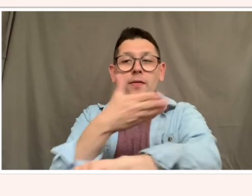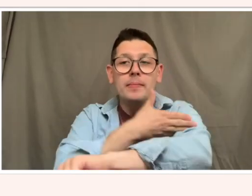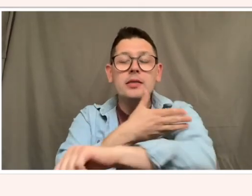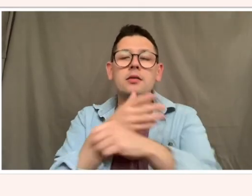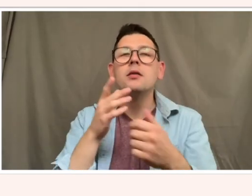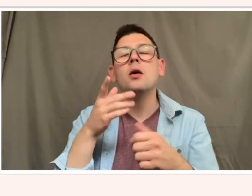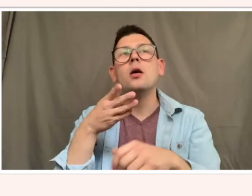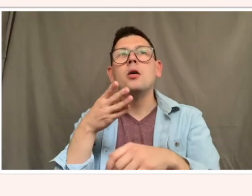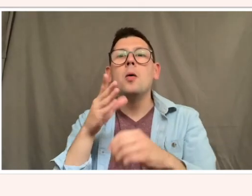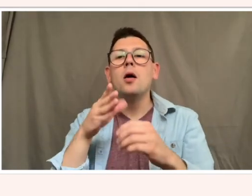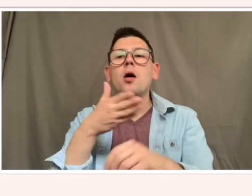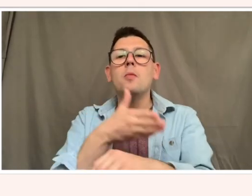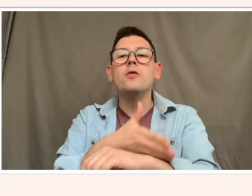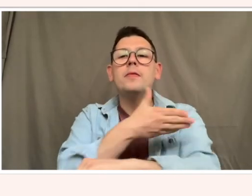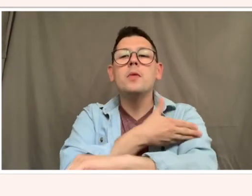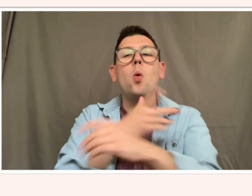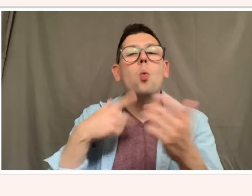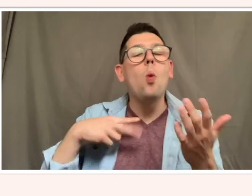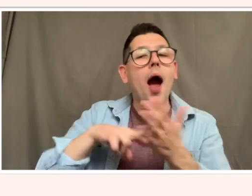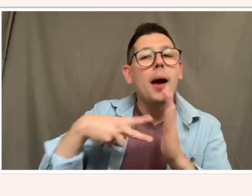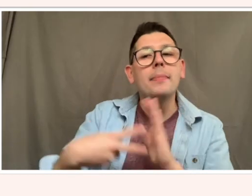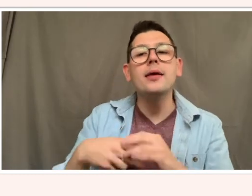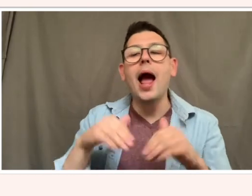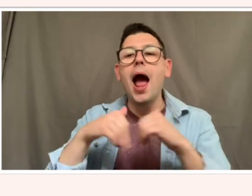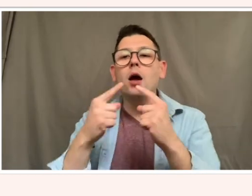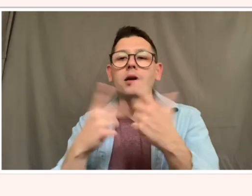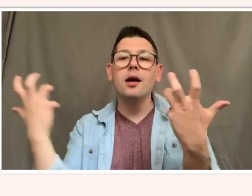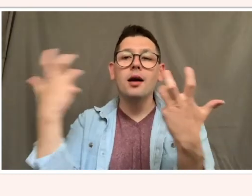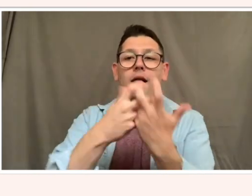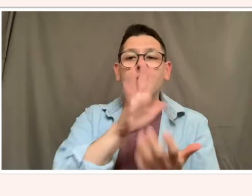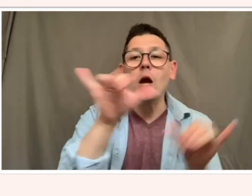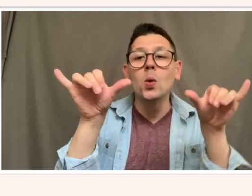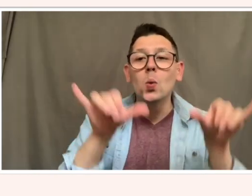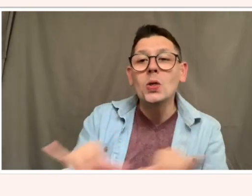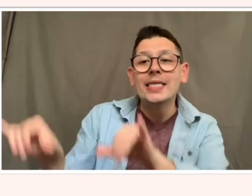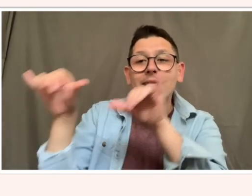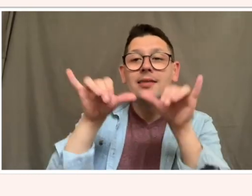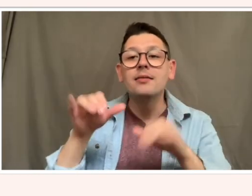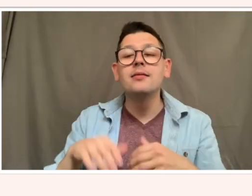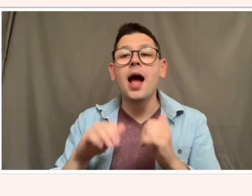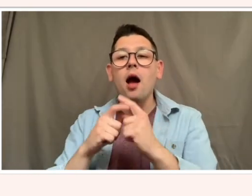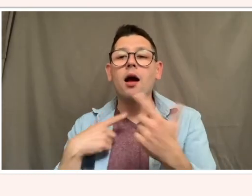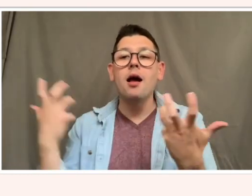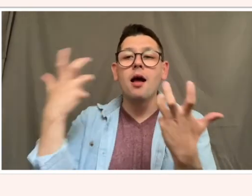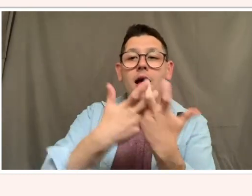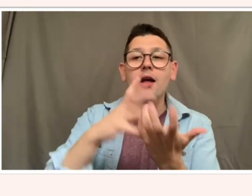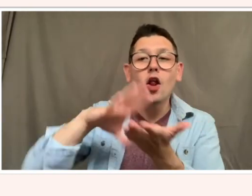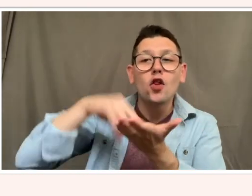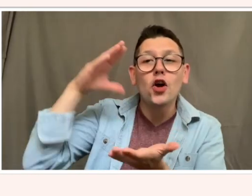the parent, that we can support identity development in the children